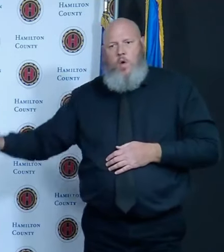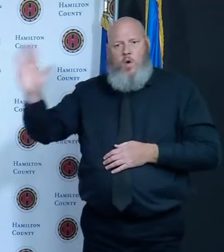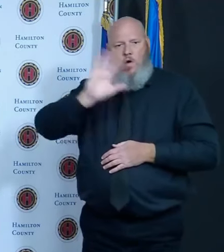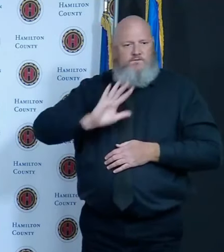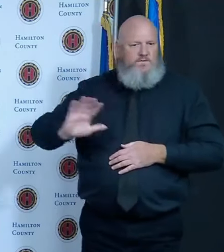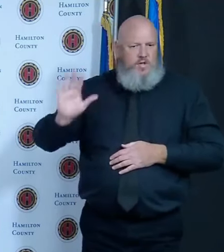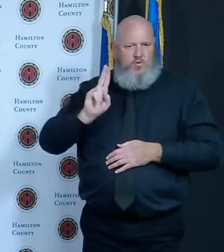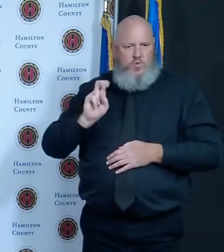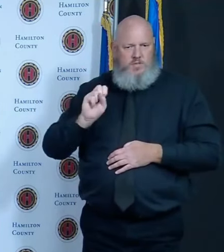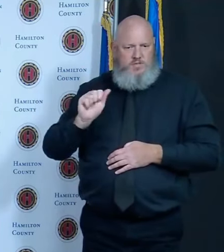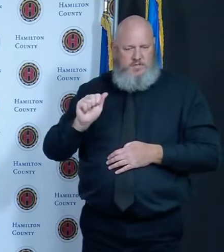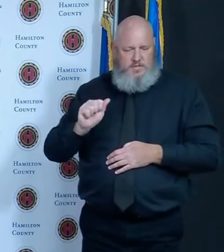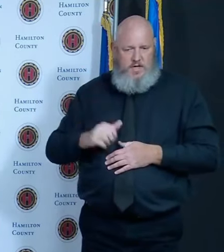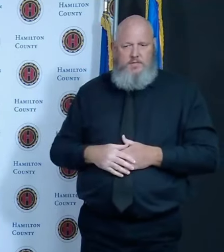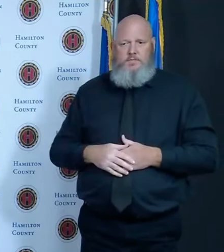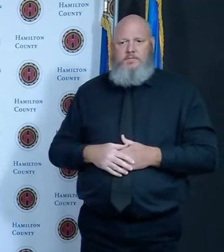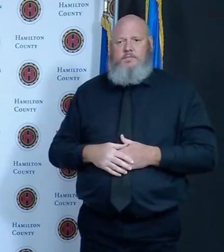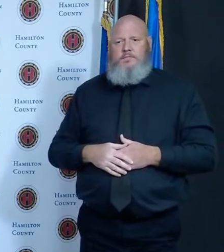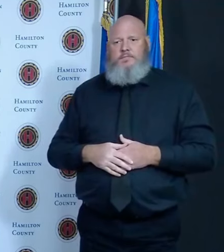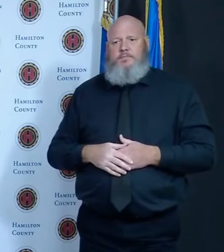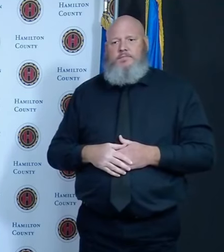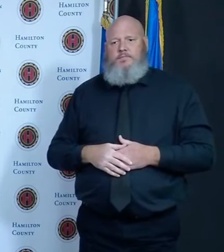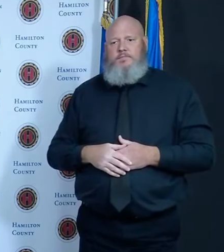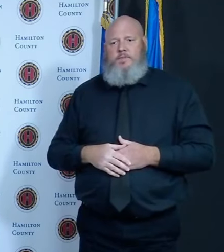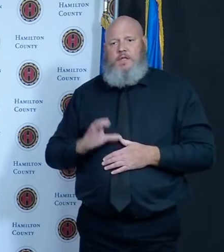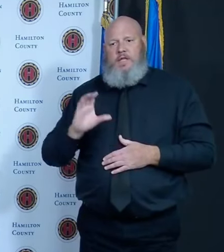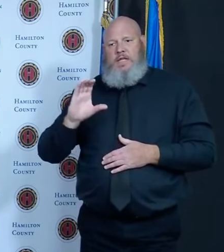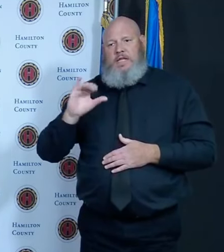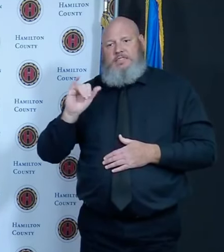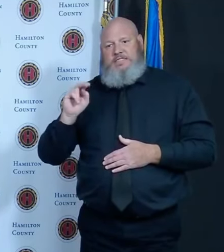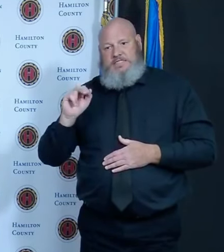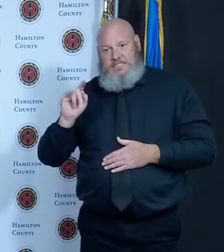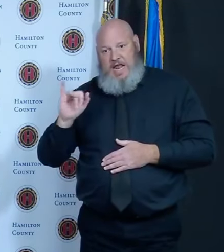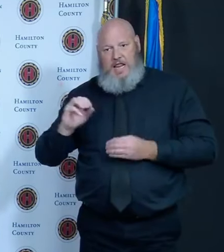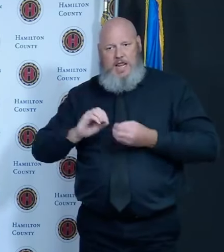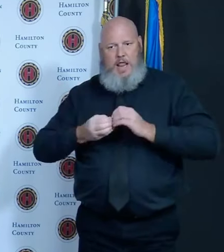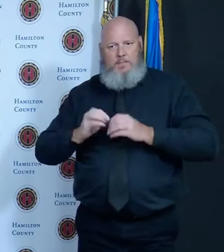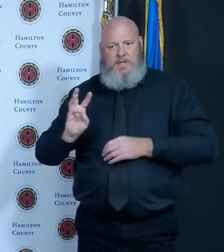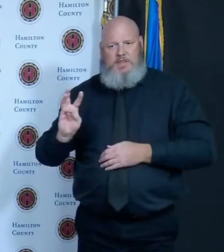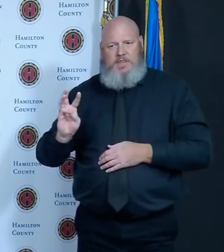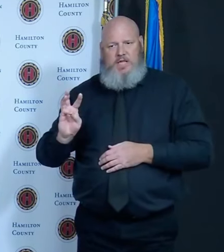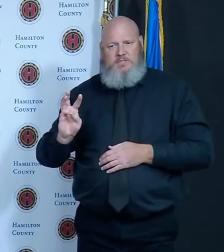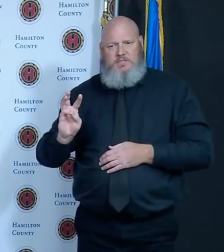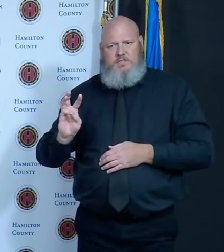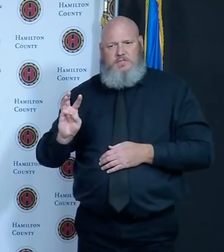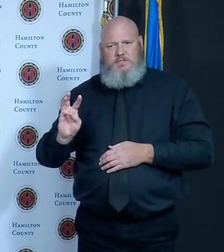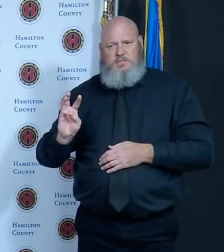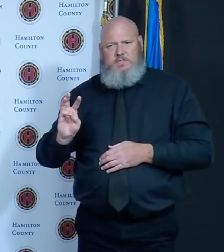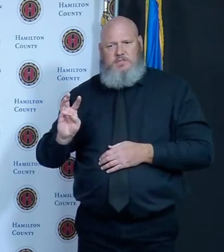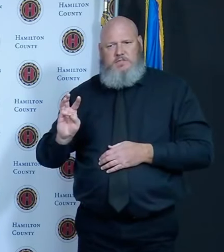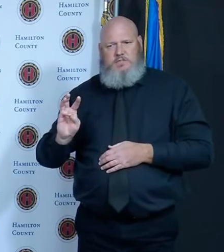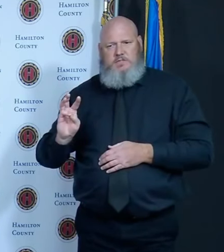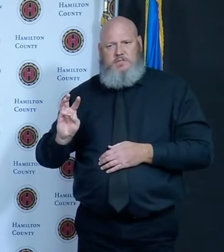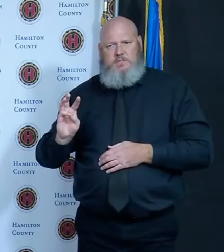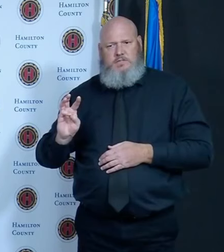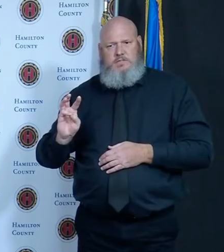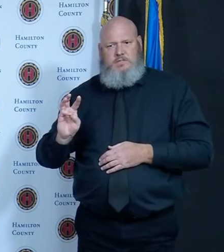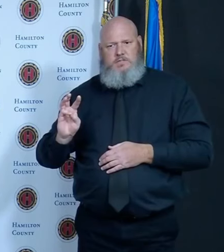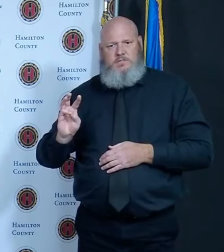of Ohio and that is an important number and it's critically important as Commissioner Driehaus reference to that more money be put into the PPP program